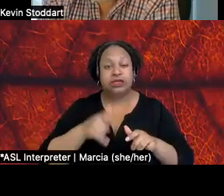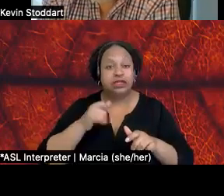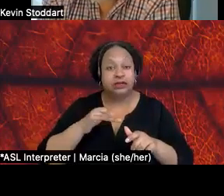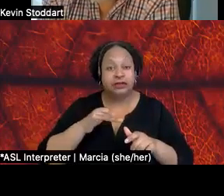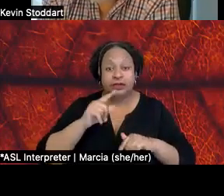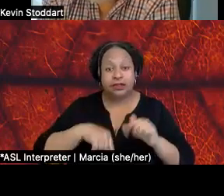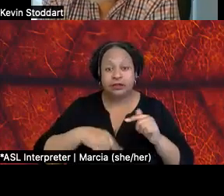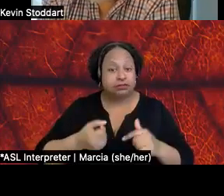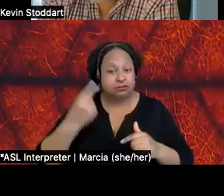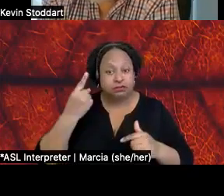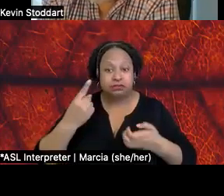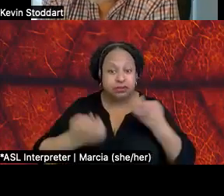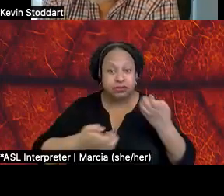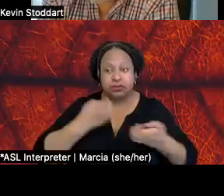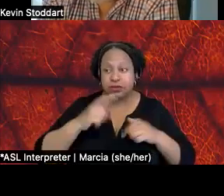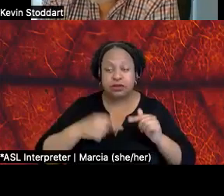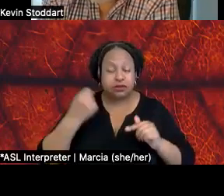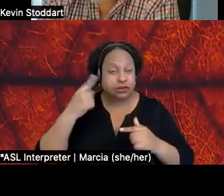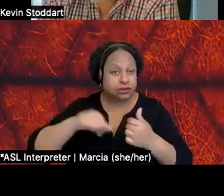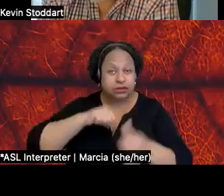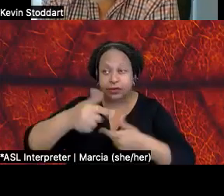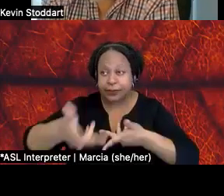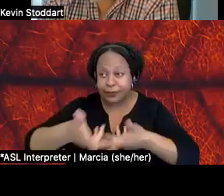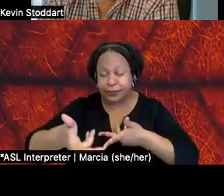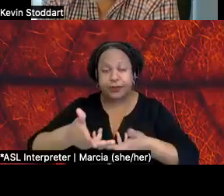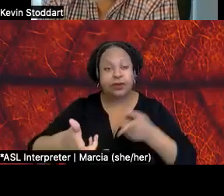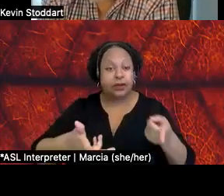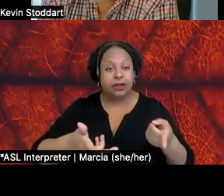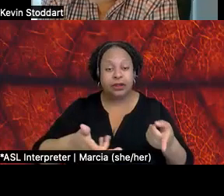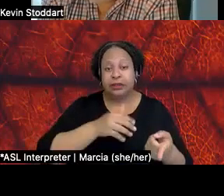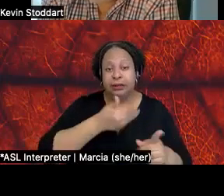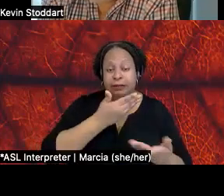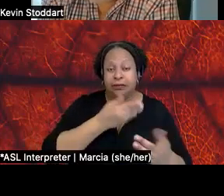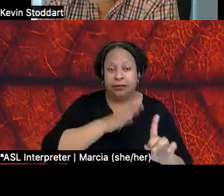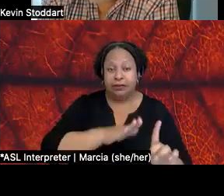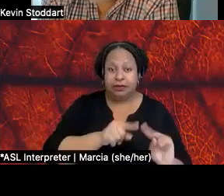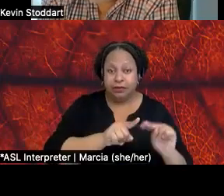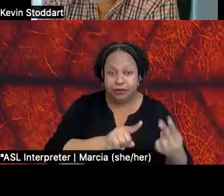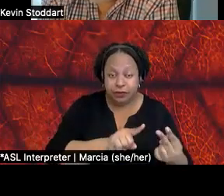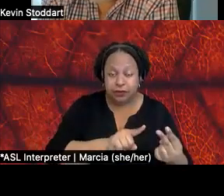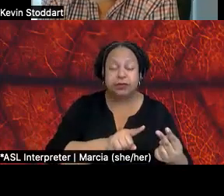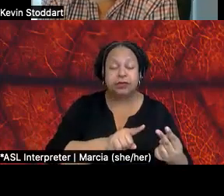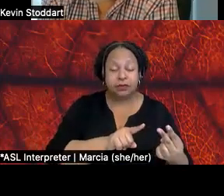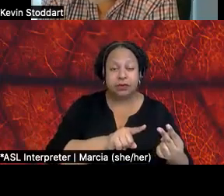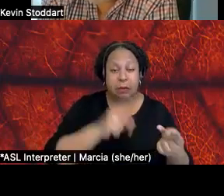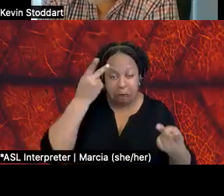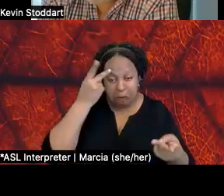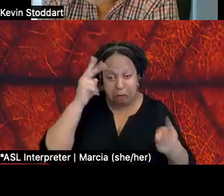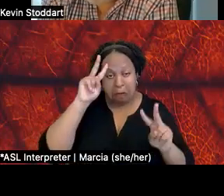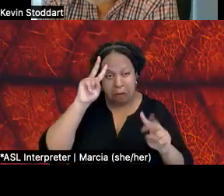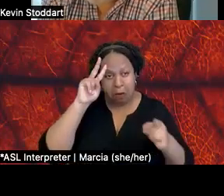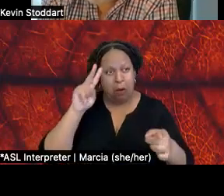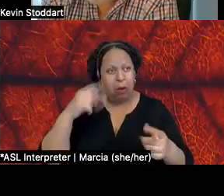others' emotions may feel that people think negatively about